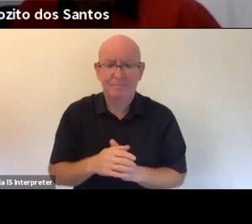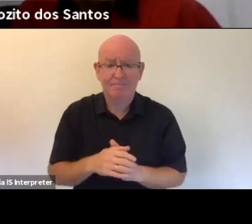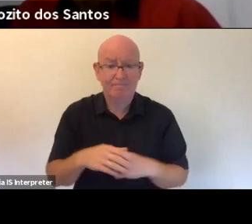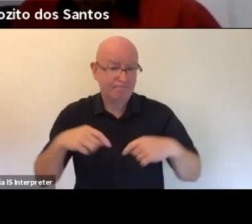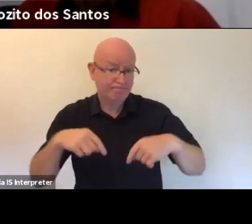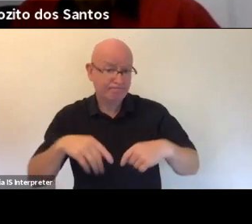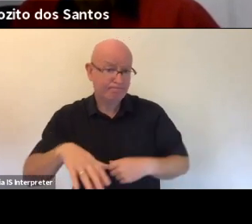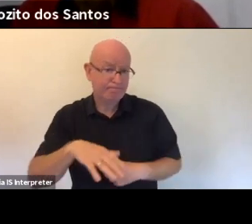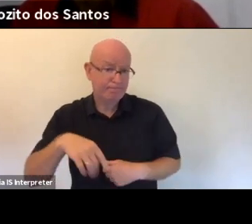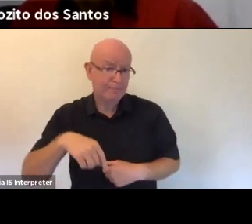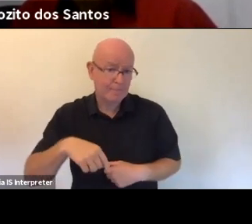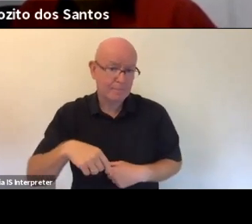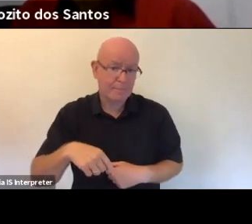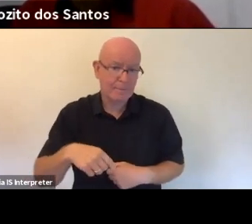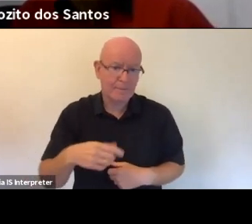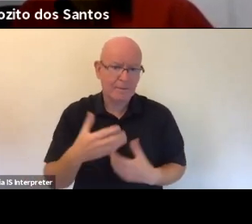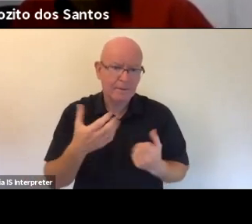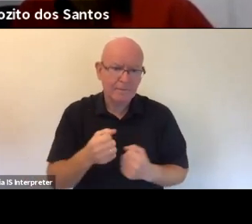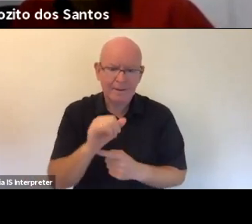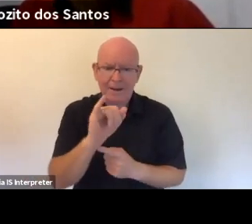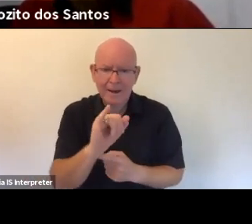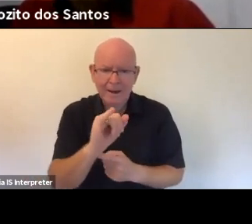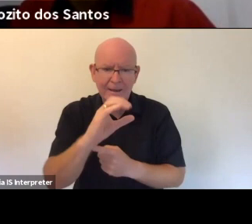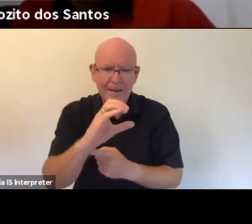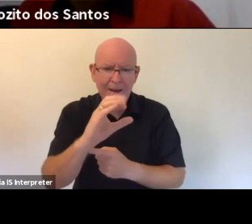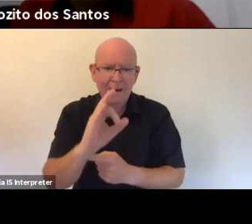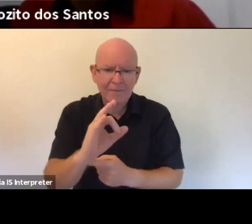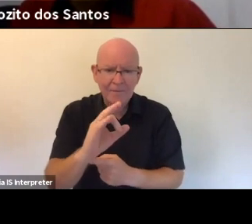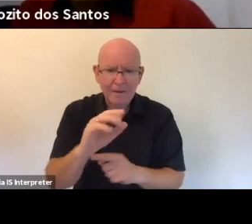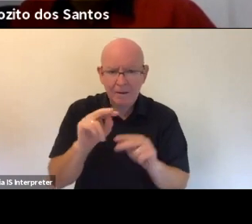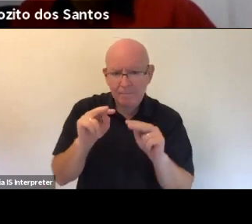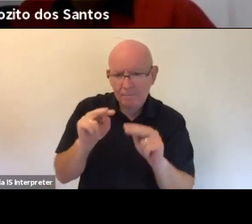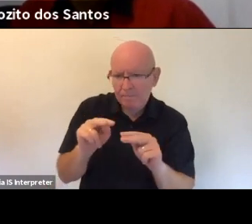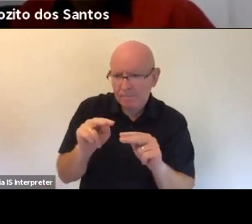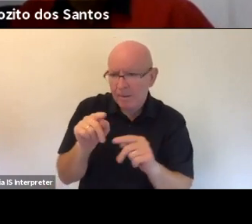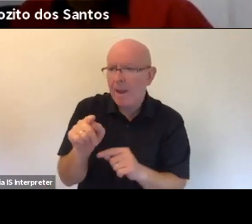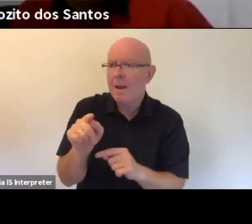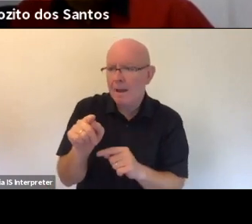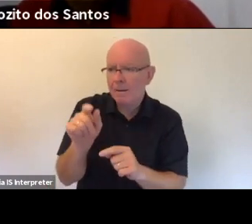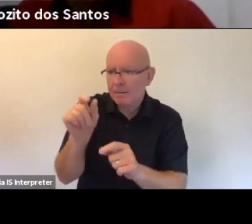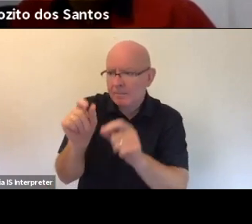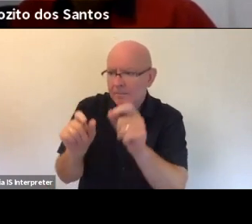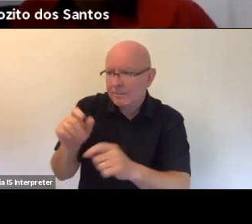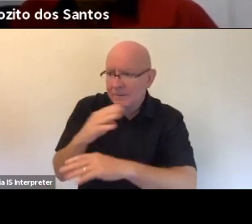have access for this pension. So grade one and two they will not have access for this pension.